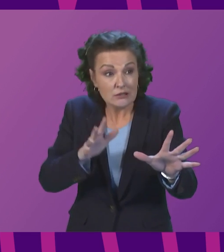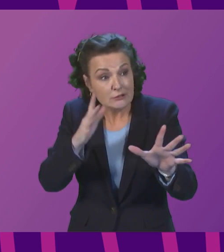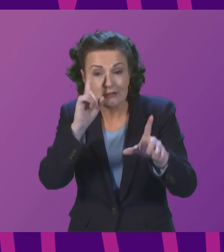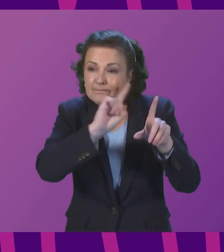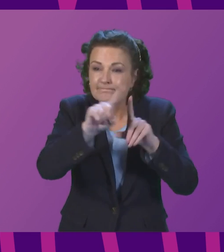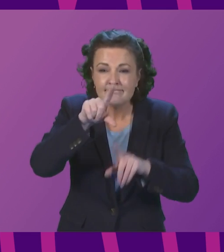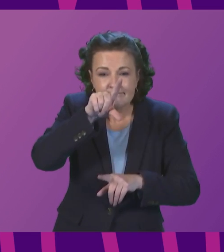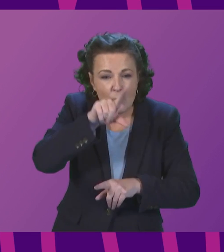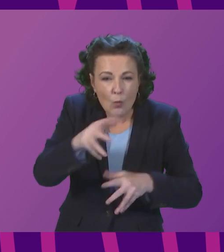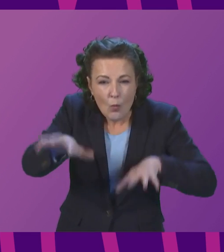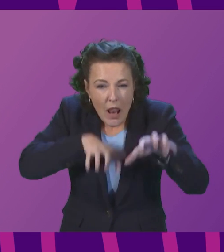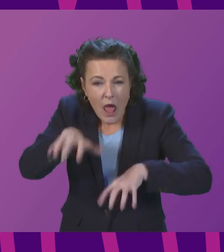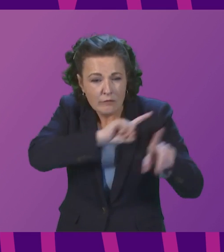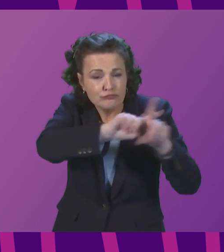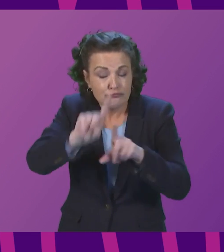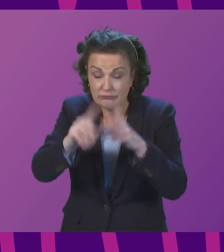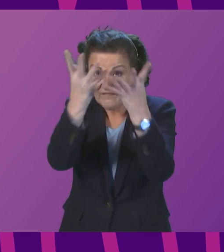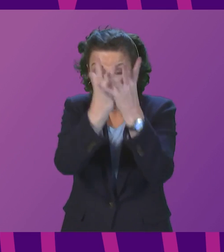“the credibility of the Scottish climate framework is in jeopardy.”